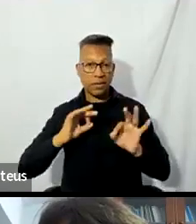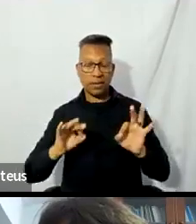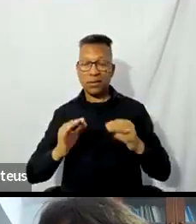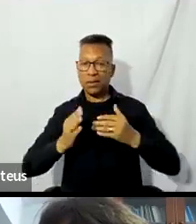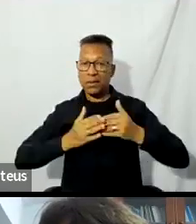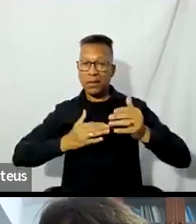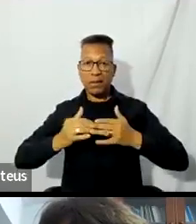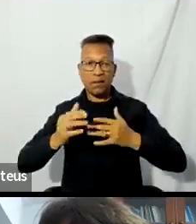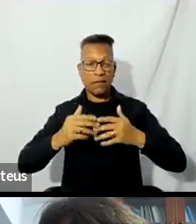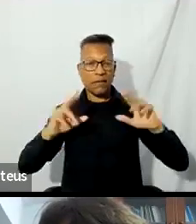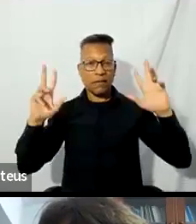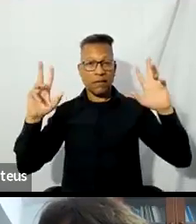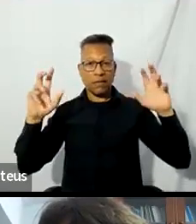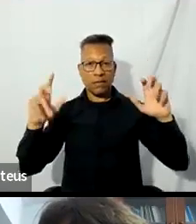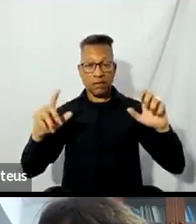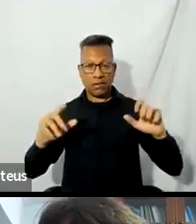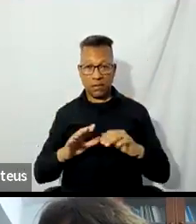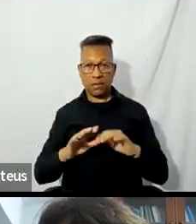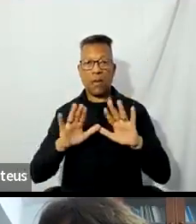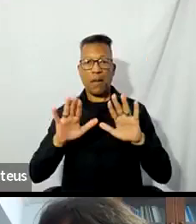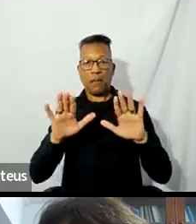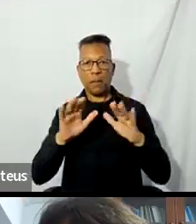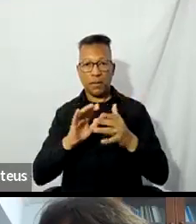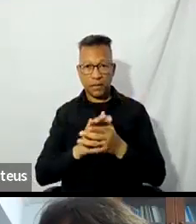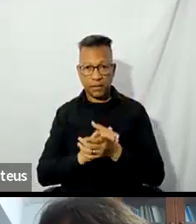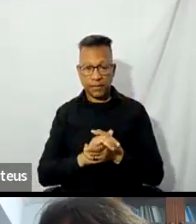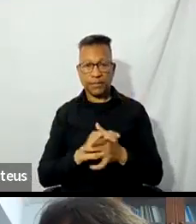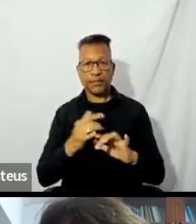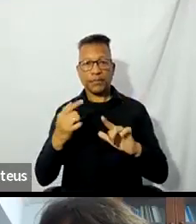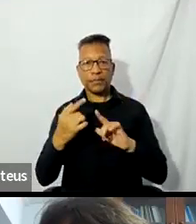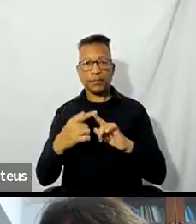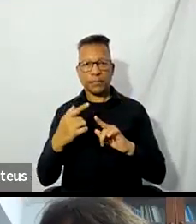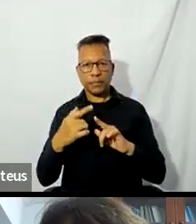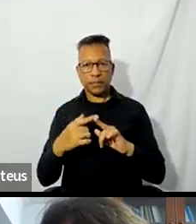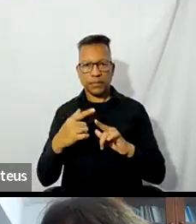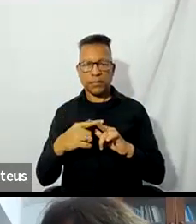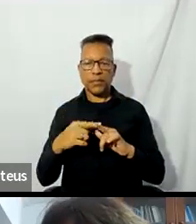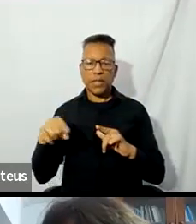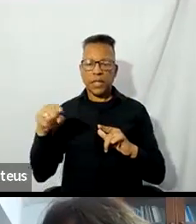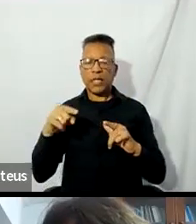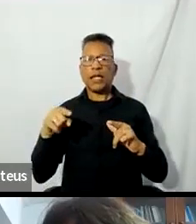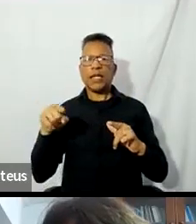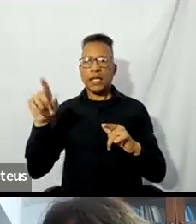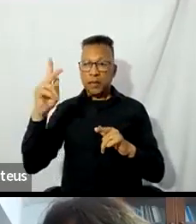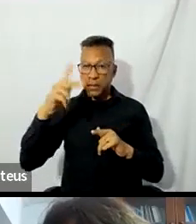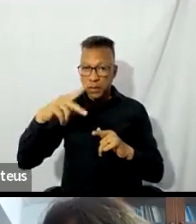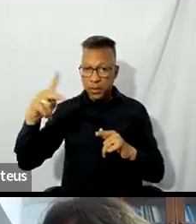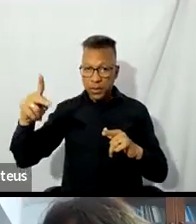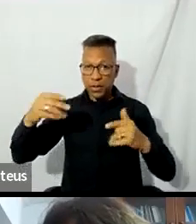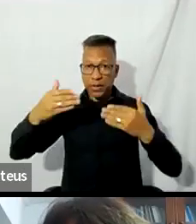really matter what the subject was but because was but because they y they okay they opened themselves to ey they opened themselves to us,